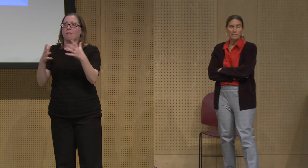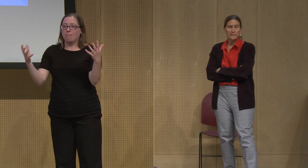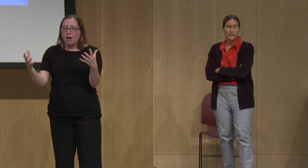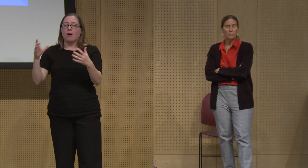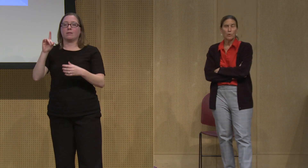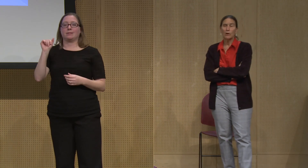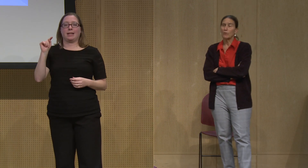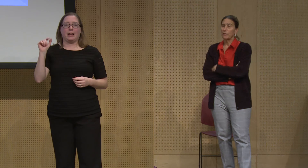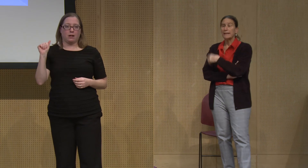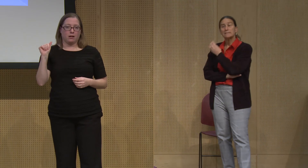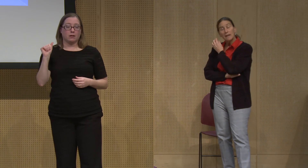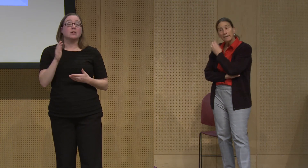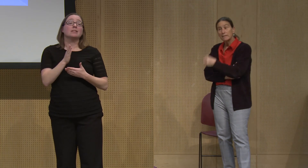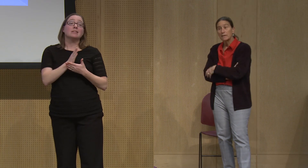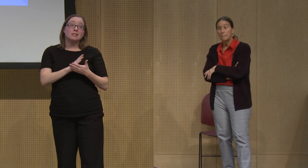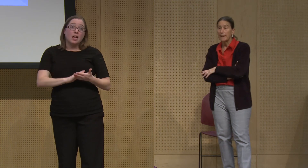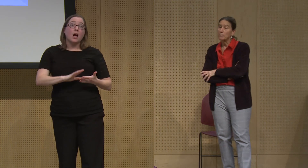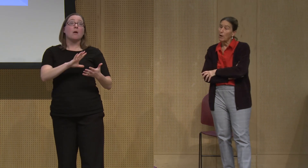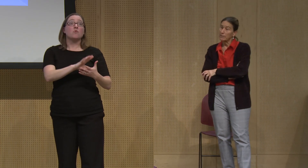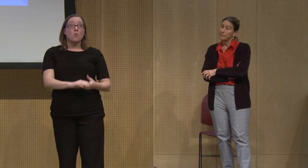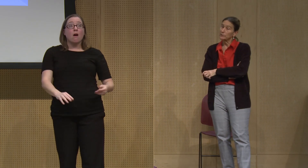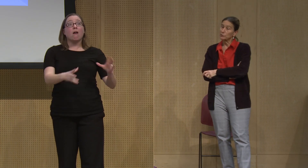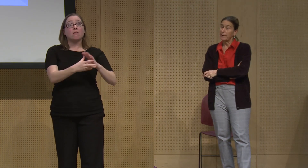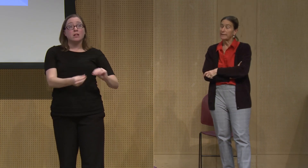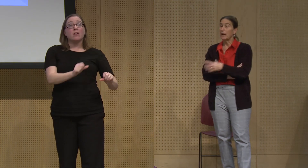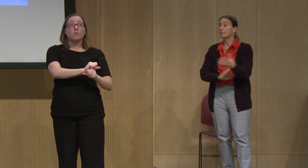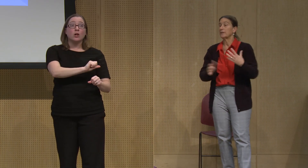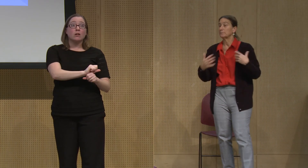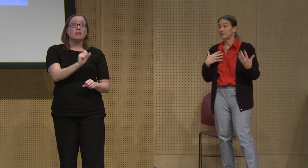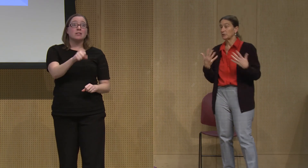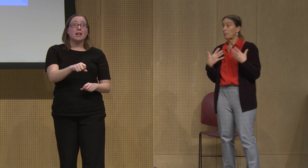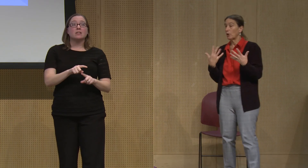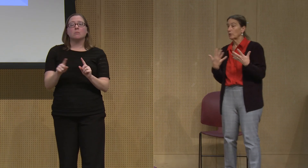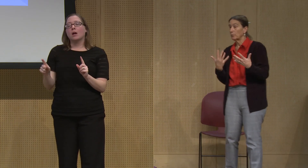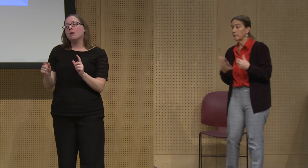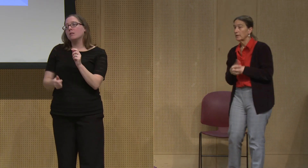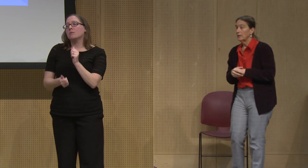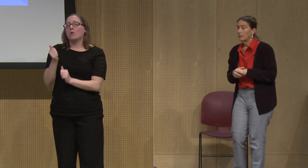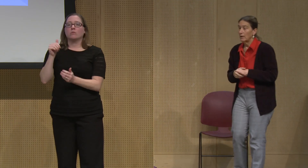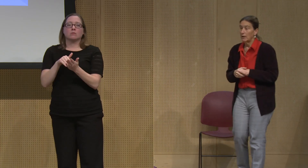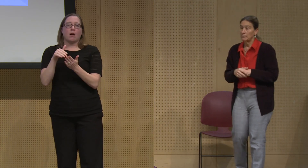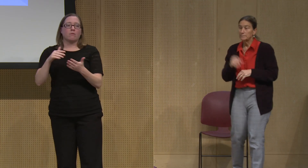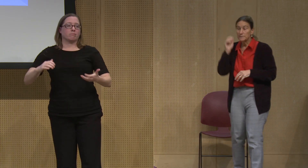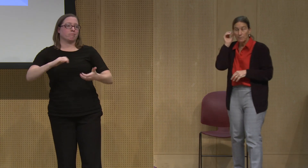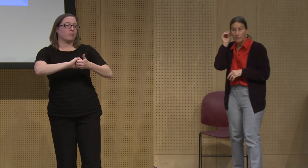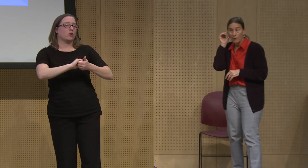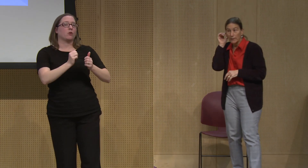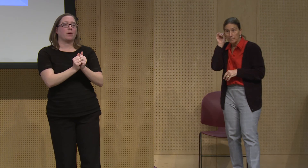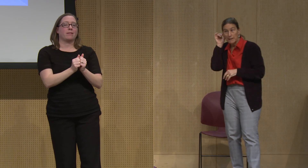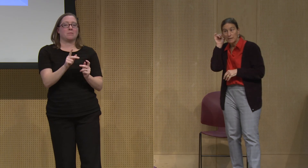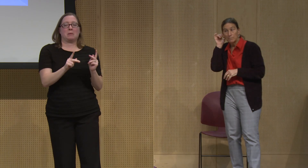ALTHOUGH THAT'S NOT THE MAIN PART OF THEIR TRAINING. THEY OFTENTIMES ACTUALLY PARTNER WITH, UM, SOME OF THE FOLK LIKE ME TO DO THOSE